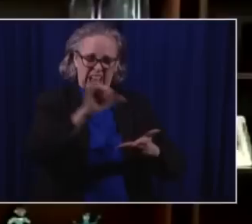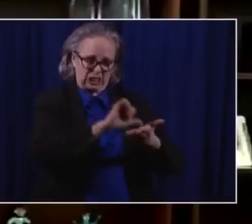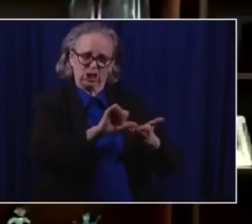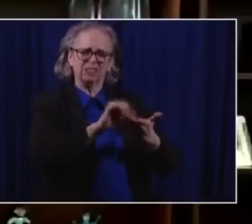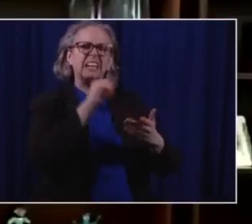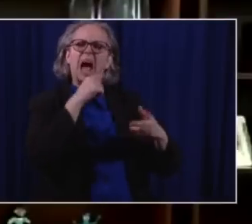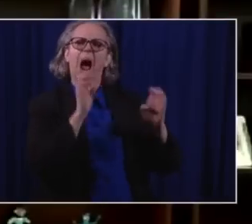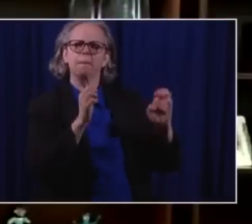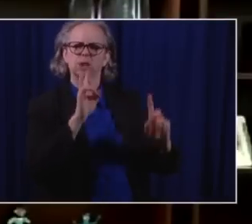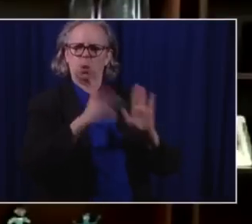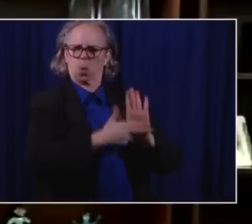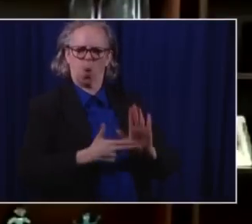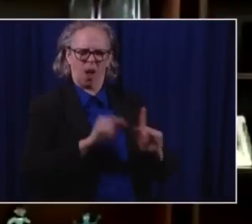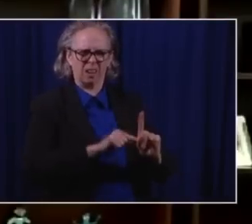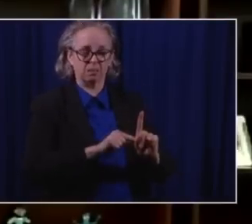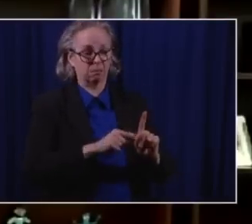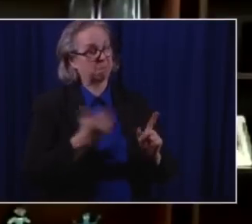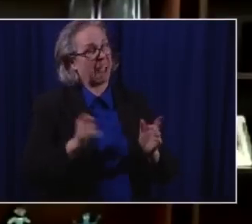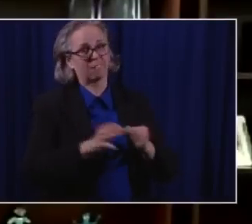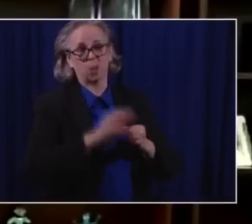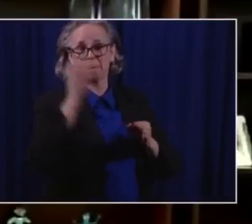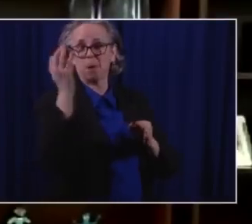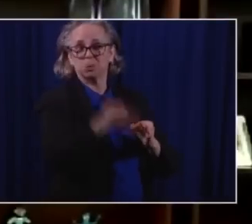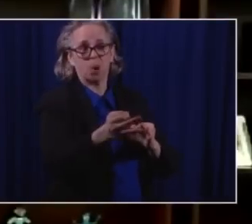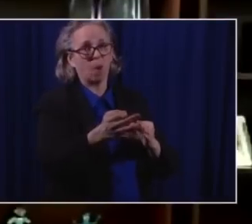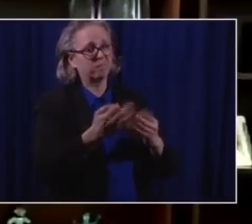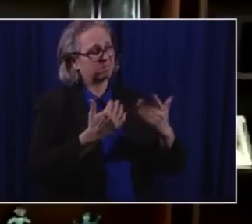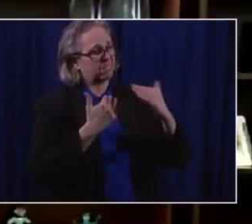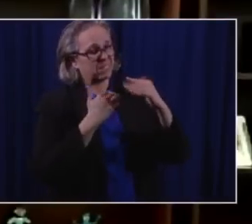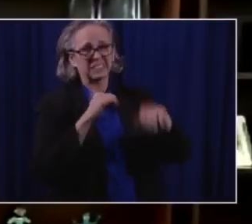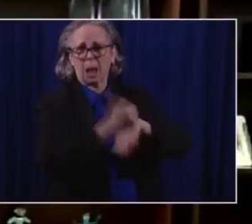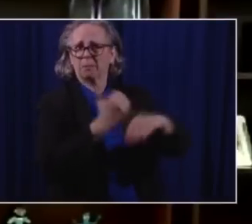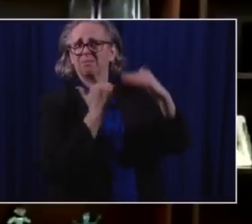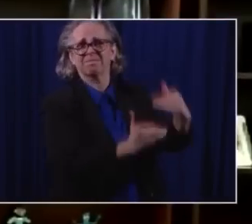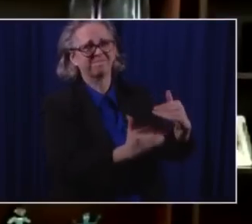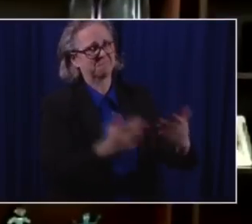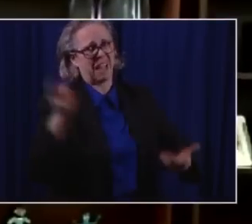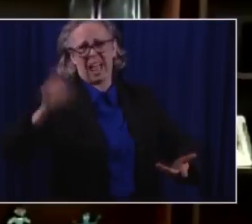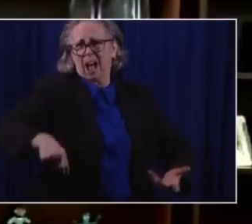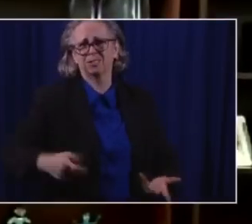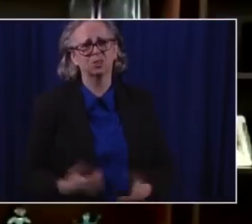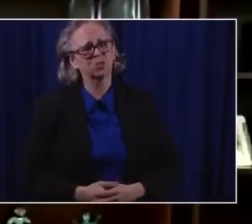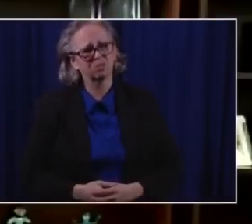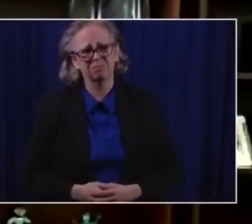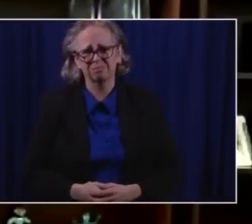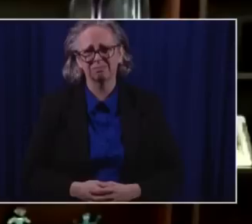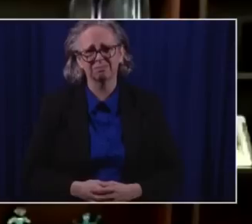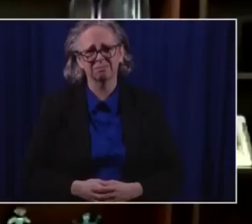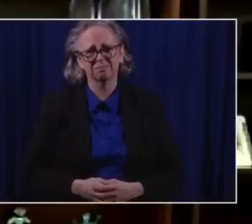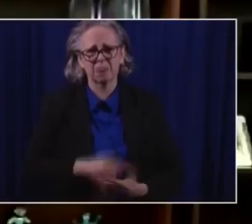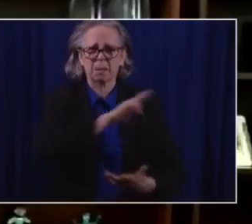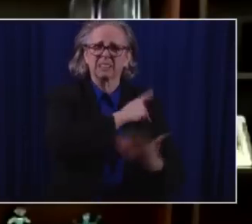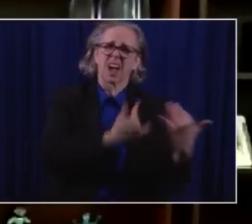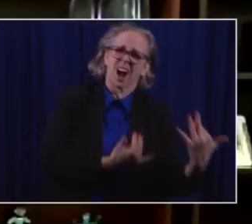other hospitals man came those patients in their current facilities. We're limiting the number of urgent surgeries that might require hospital stay and